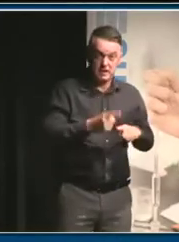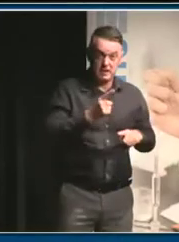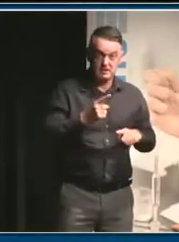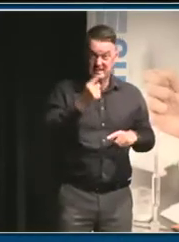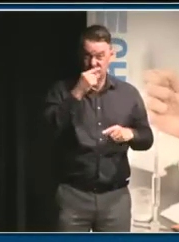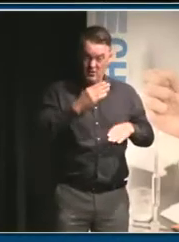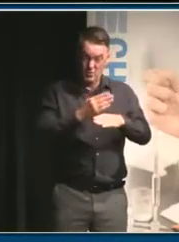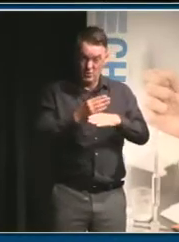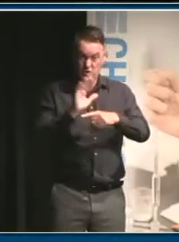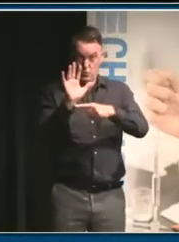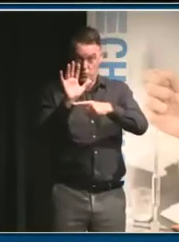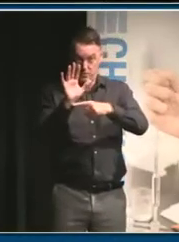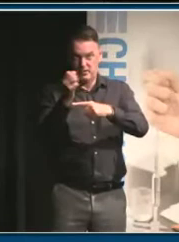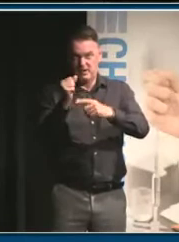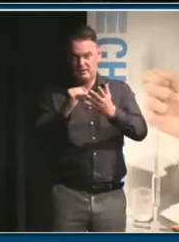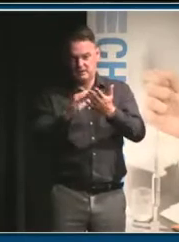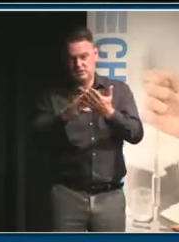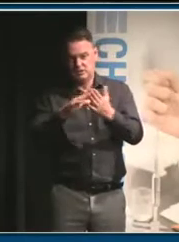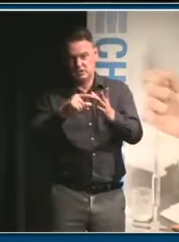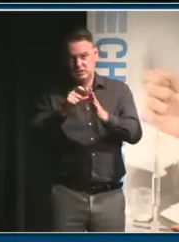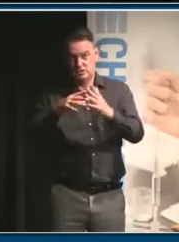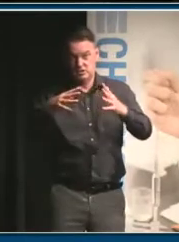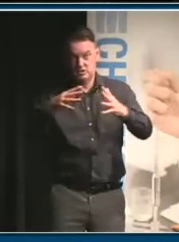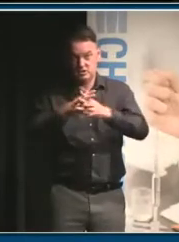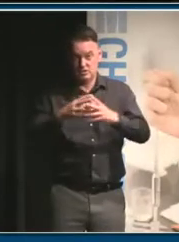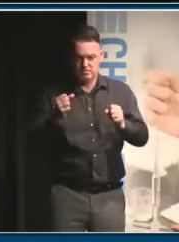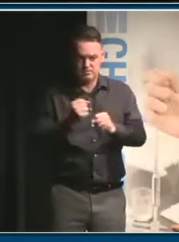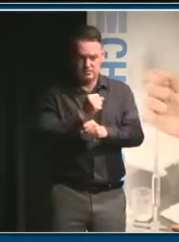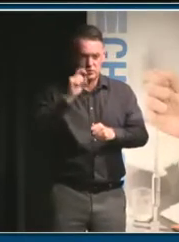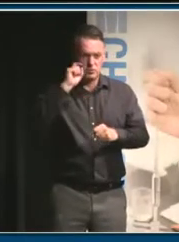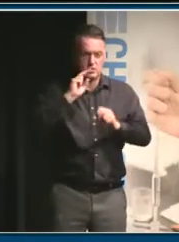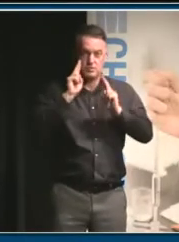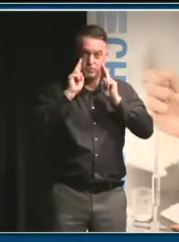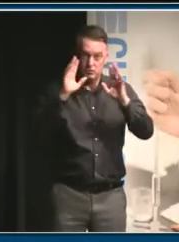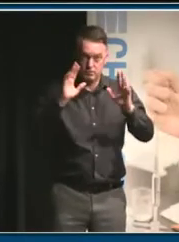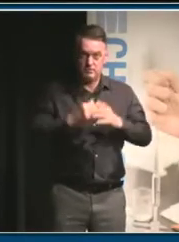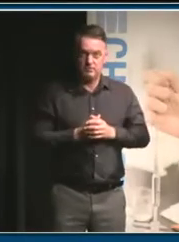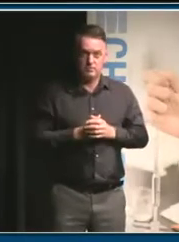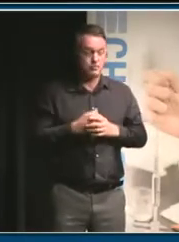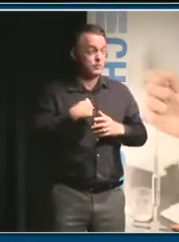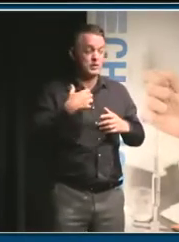windmill. This capture and release mechanism for water purification. We have a BPA-free